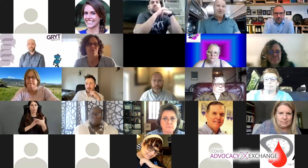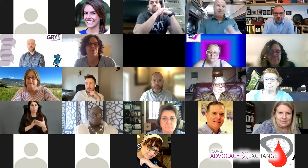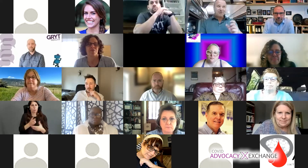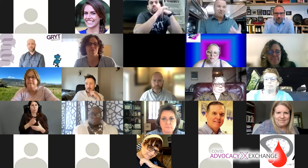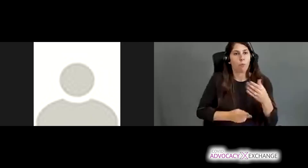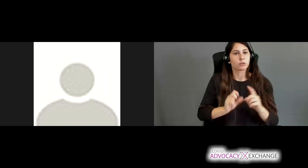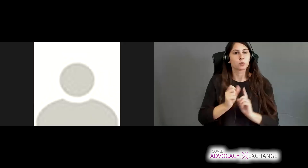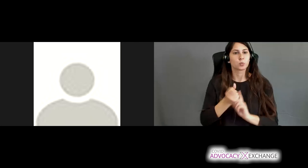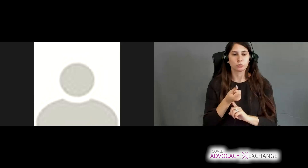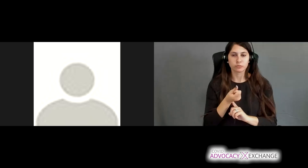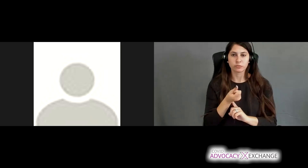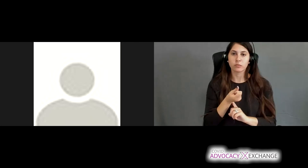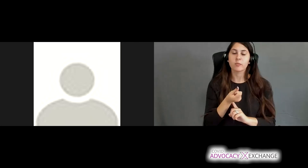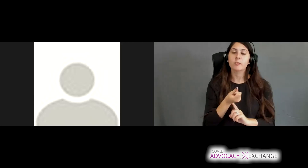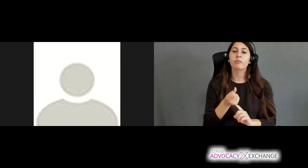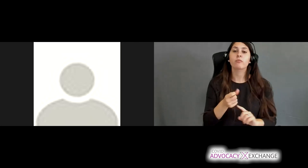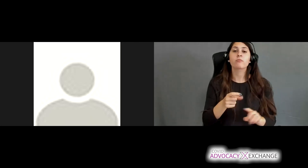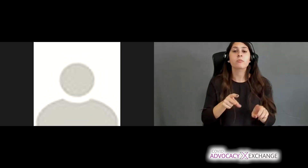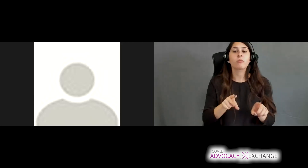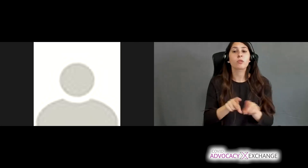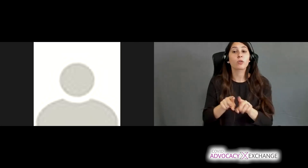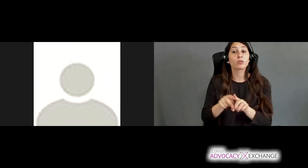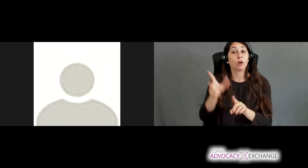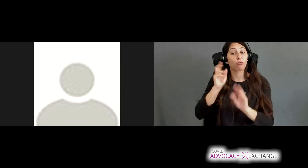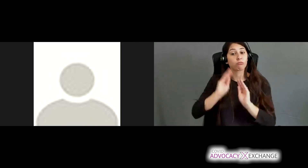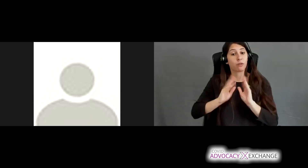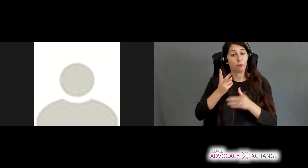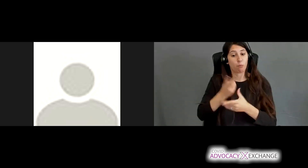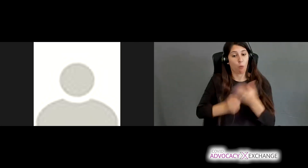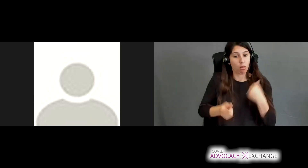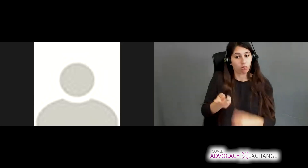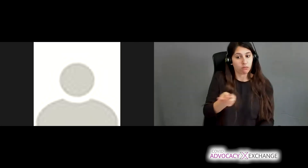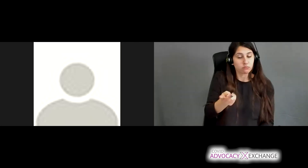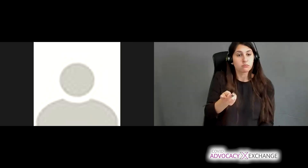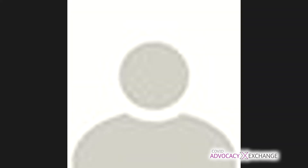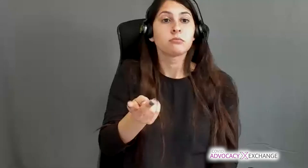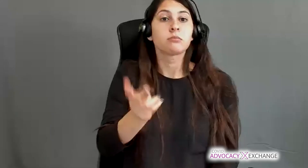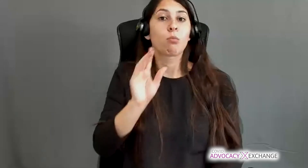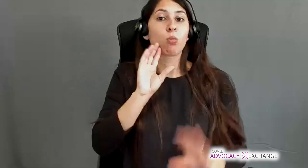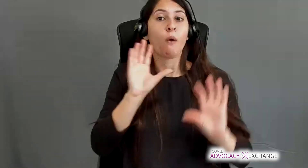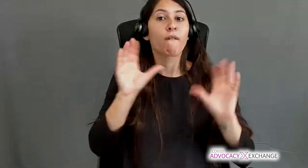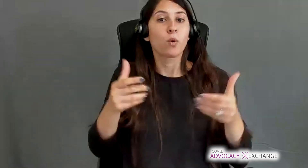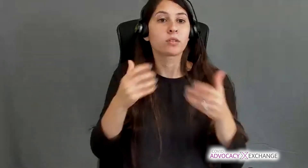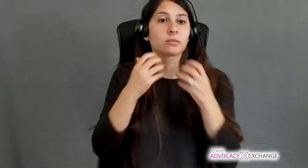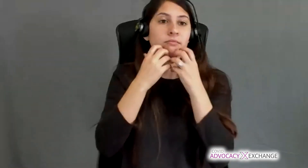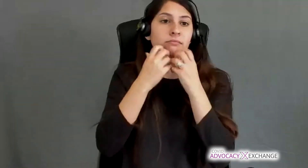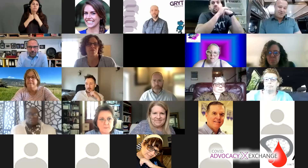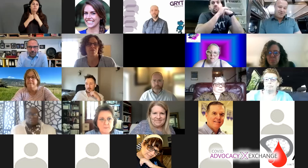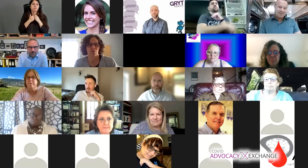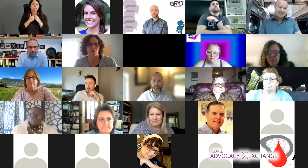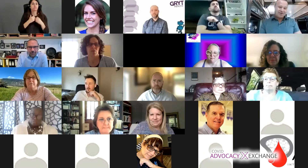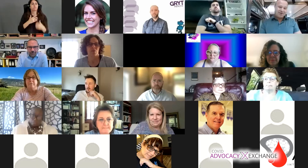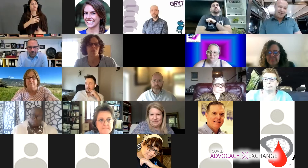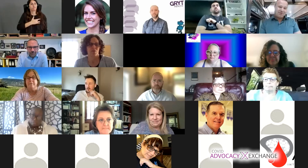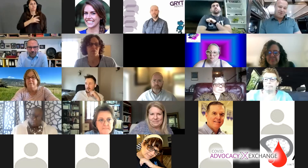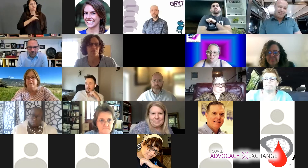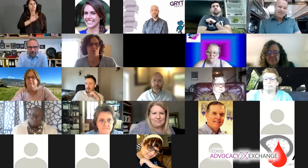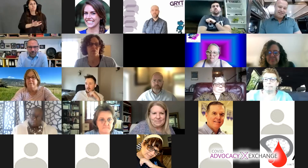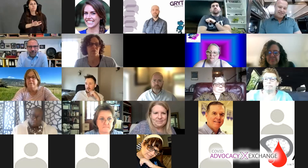And also what I heard really clearly from both of you was the focus on compassion and what the individual is going through.